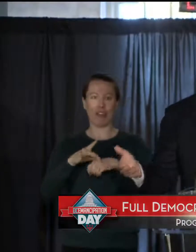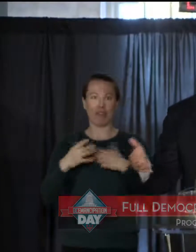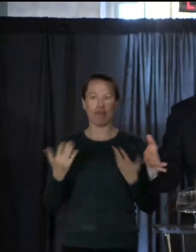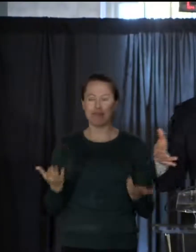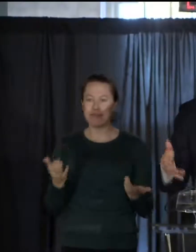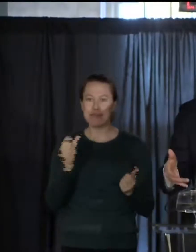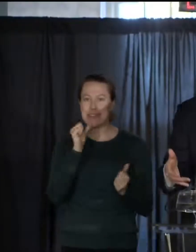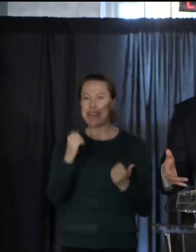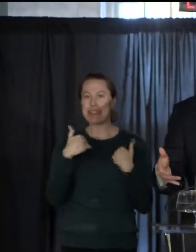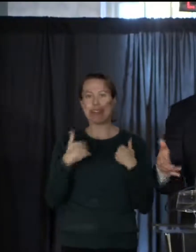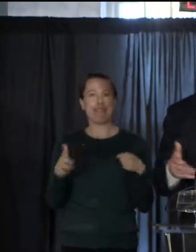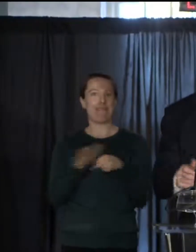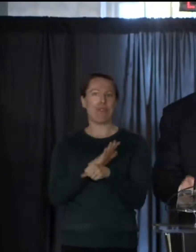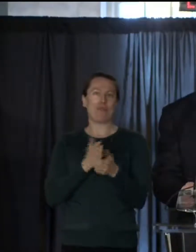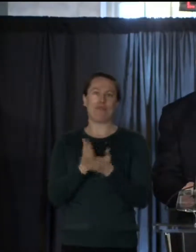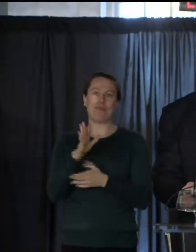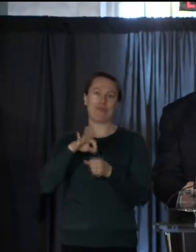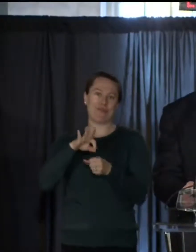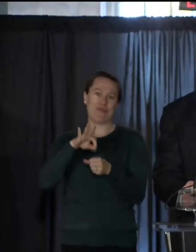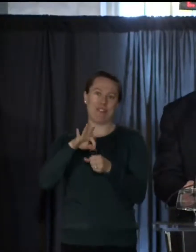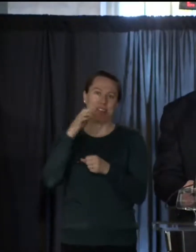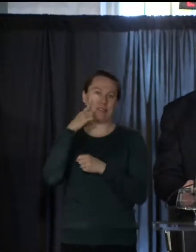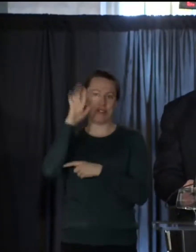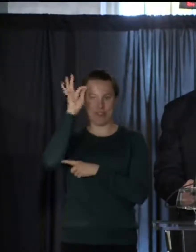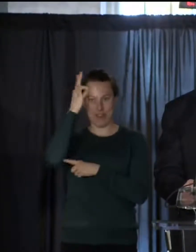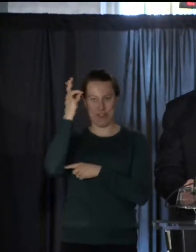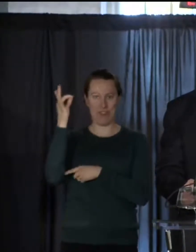FULL VOTING RIGHTS FOR FEDERAL OFFICES.